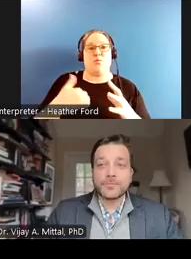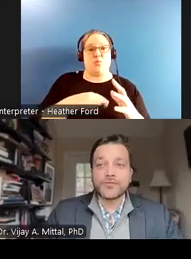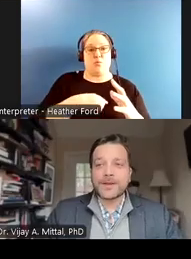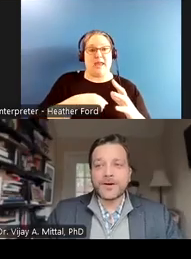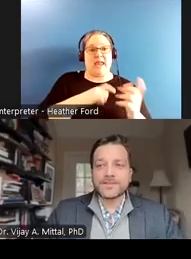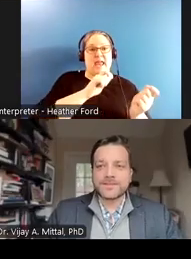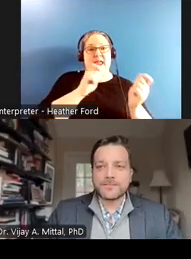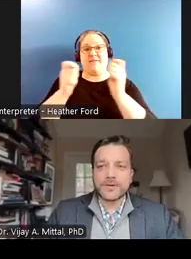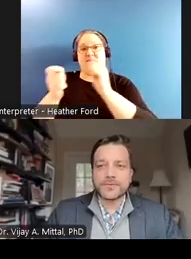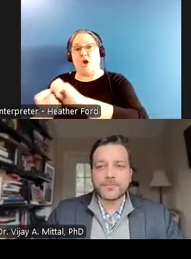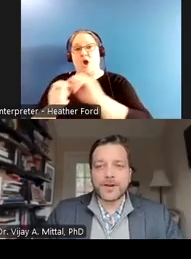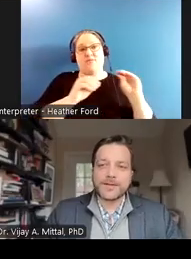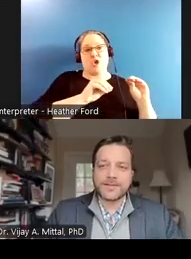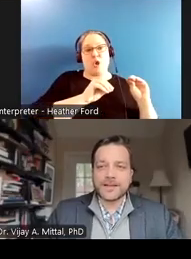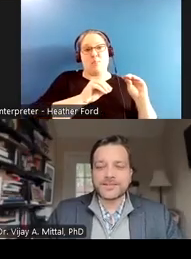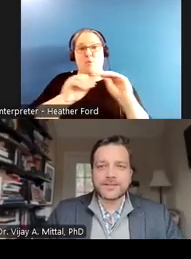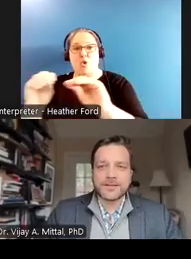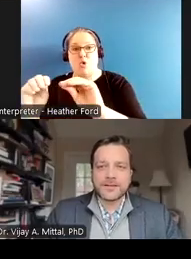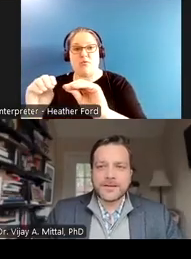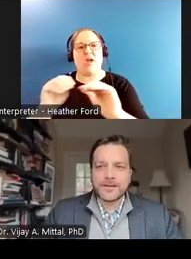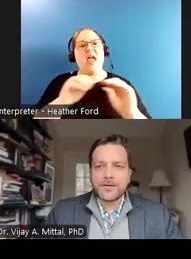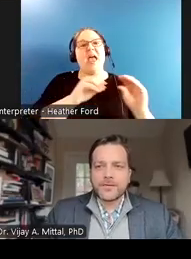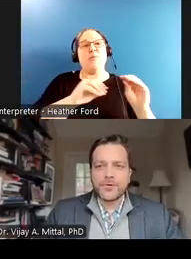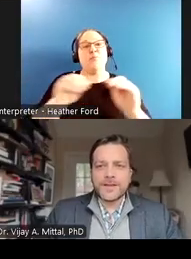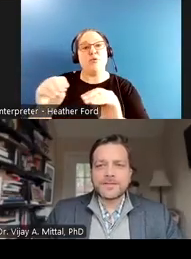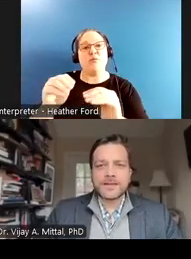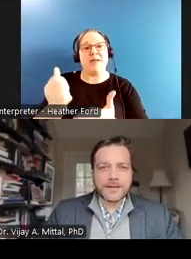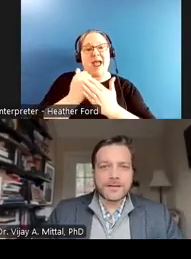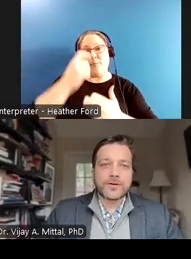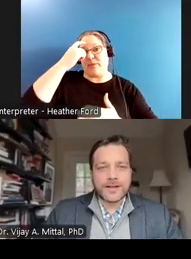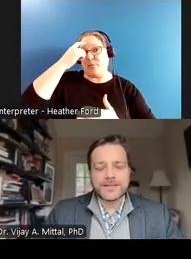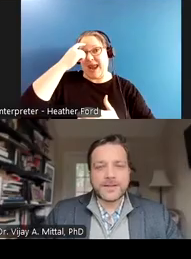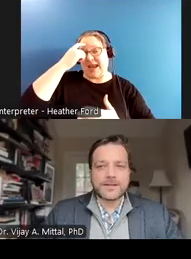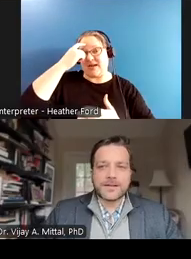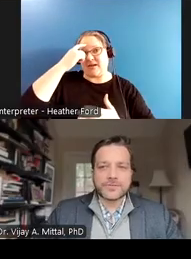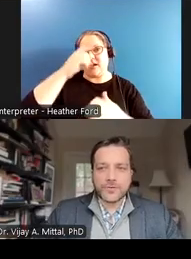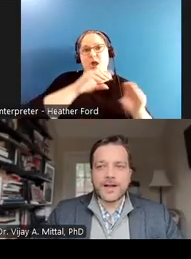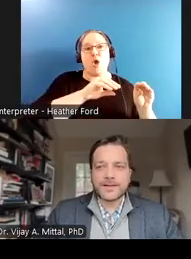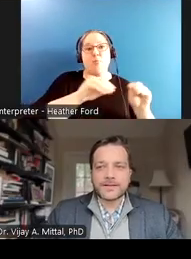movement helped to build the brain that thinks. Moving and thinking are intimately intertwined.